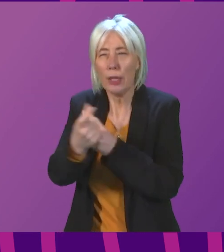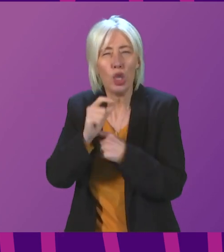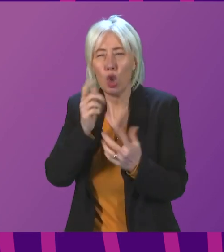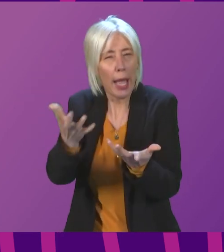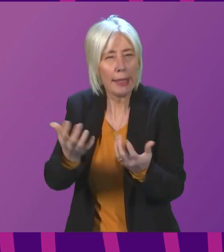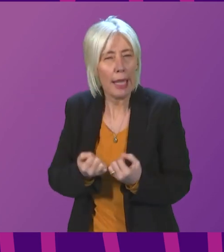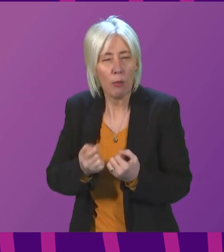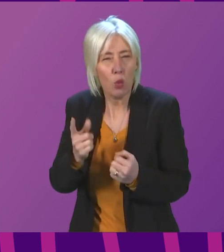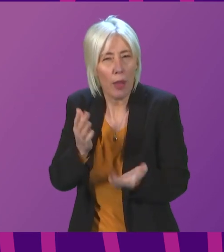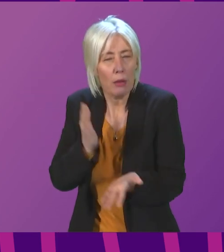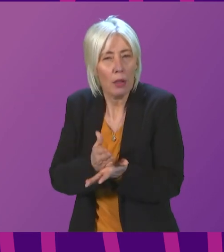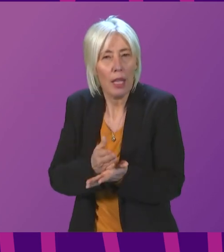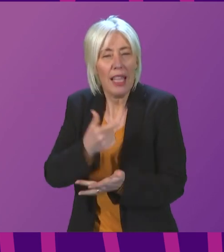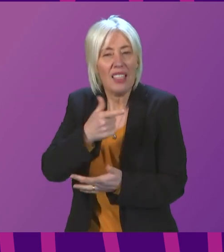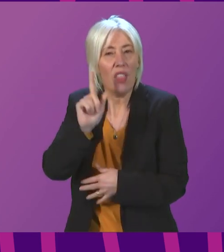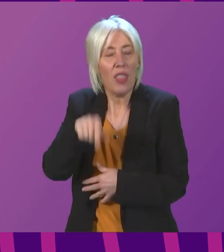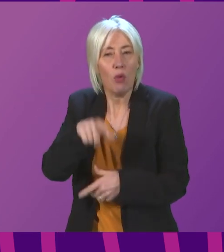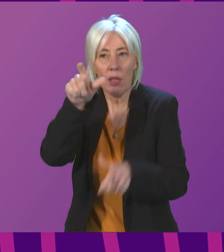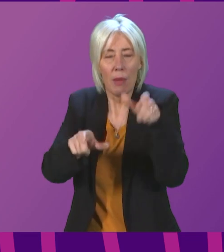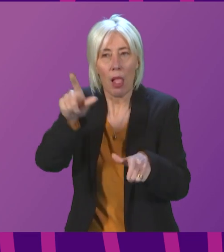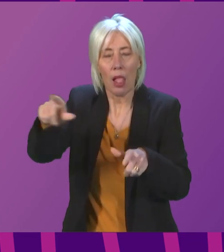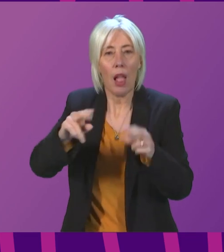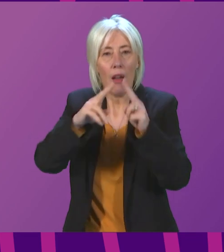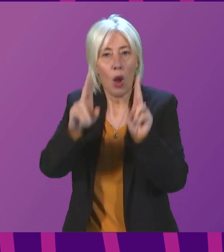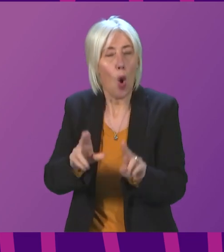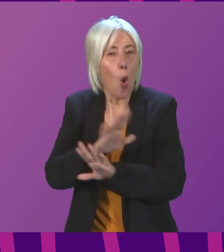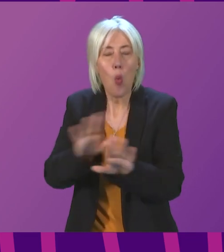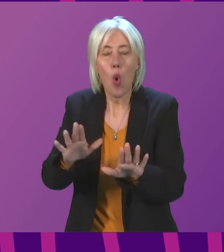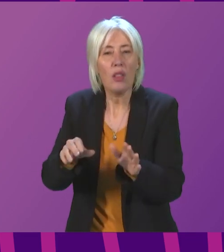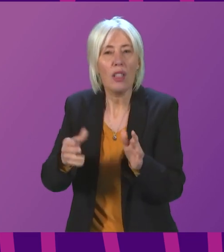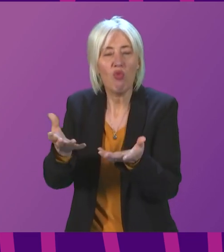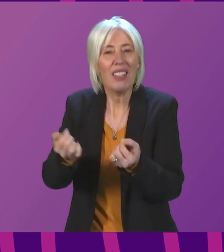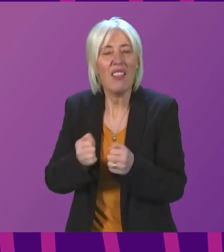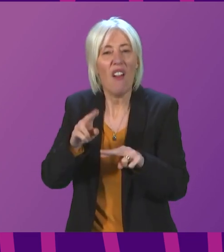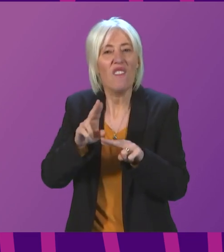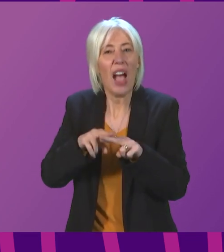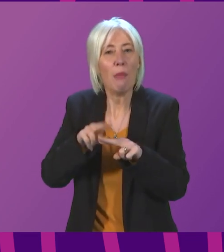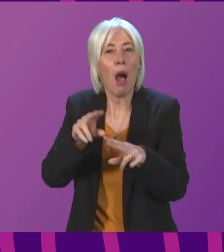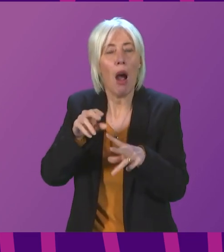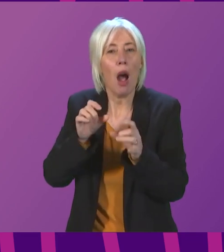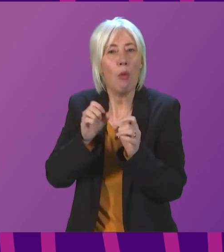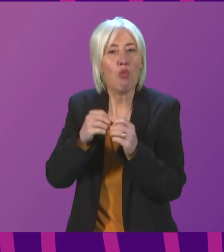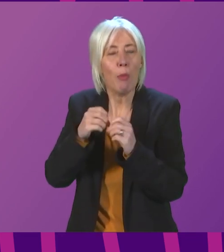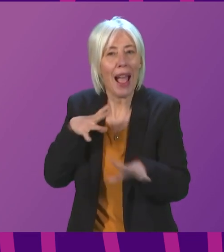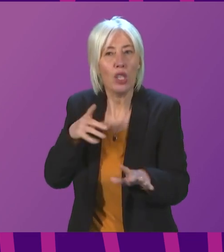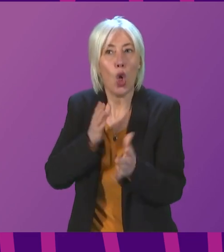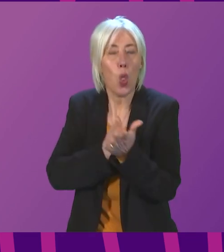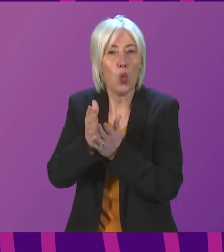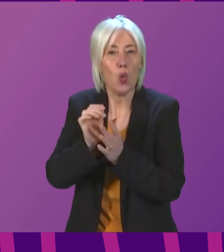Nearly 37,000 properties in lot 1 will not get fibre from the main scheme, and the voucher scheme that the First Minister talks about is delivering nothing, with an uptake of only